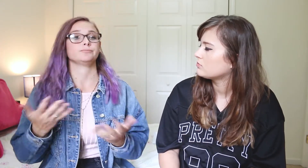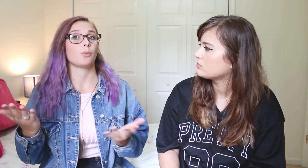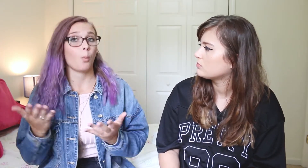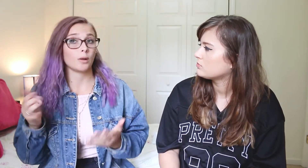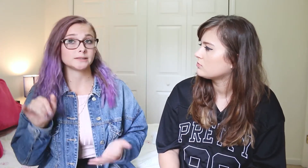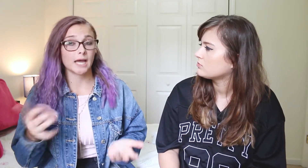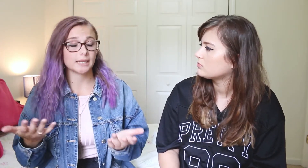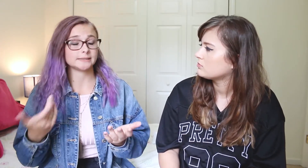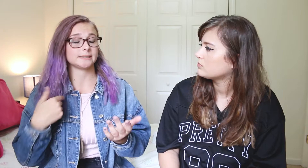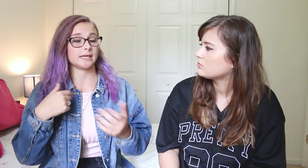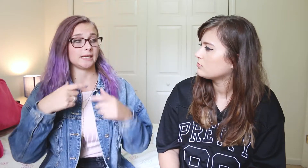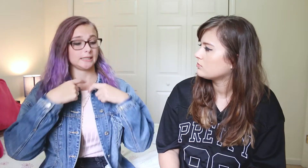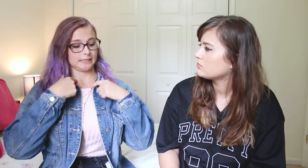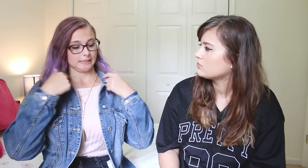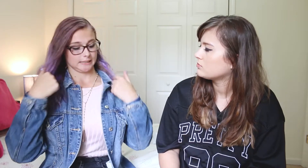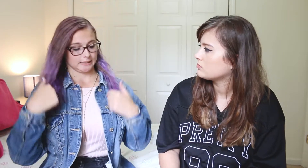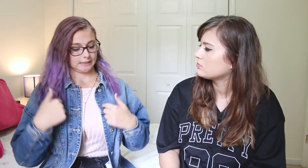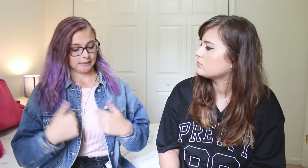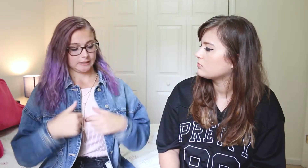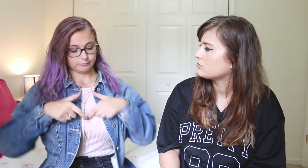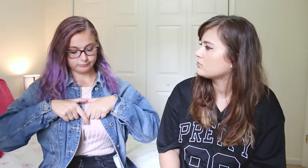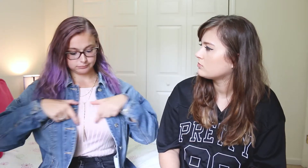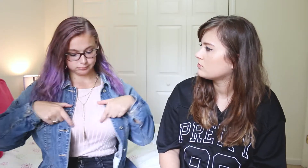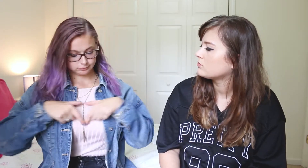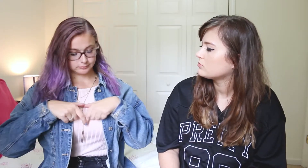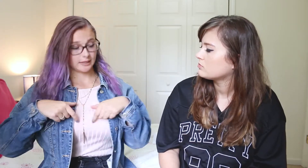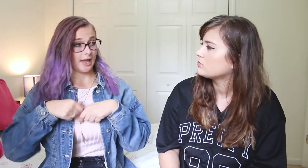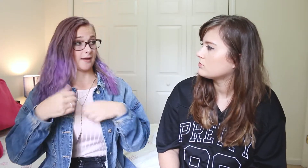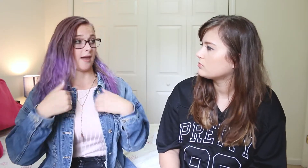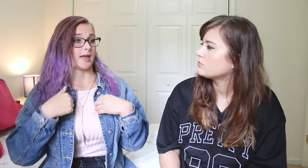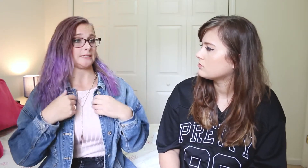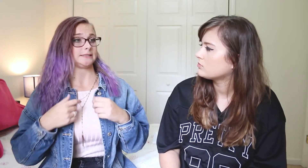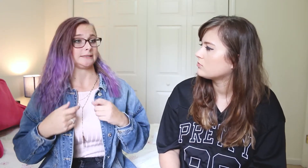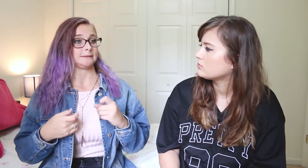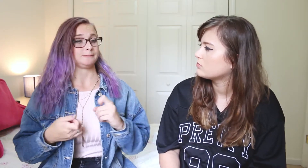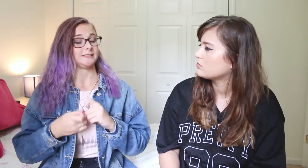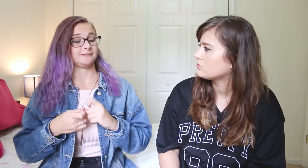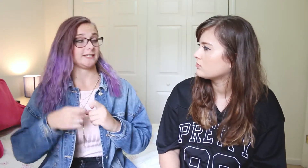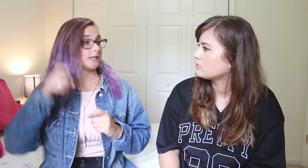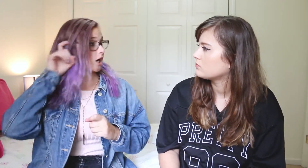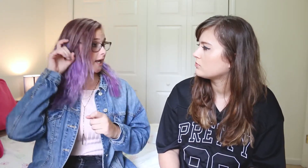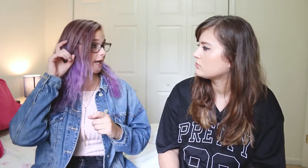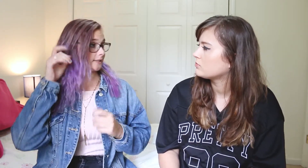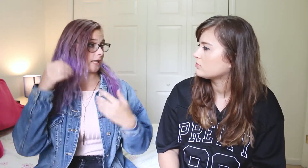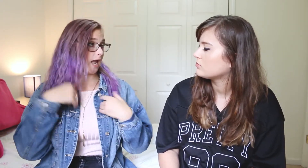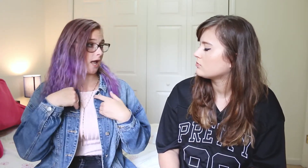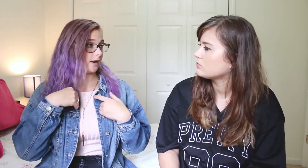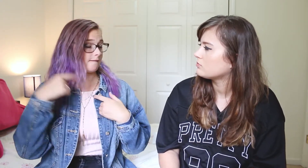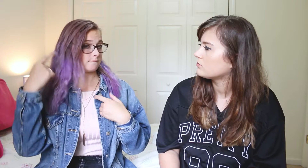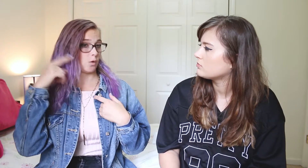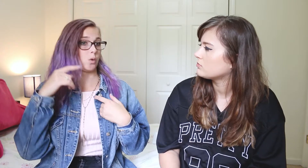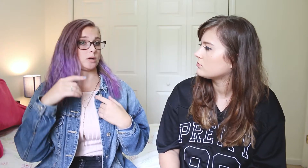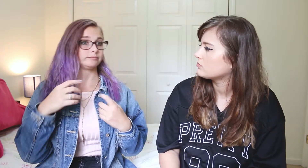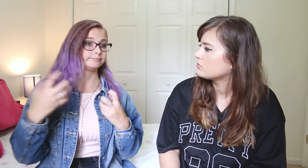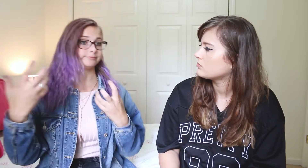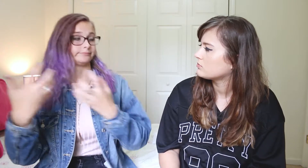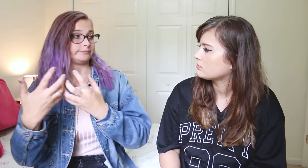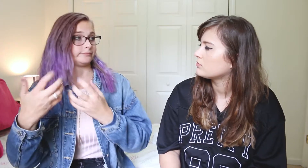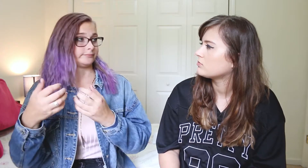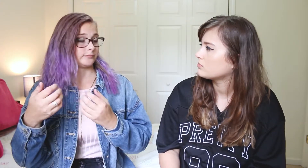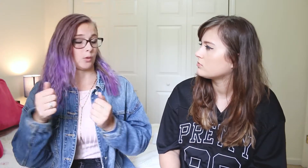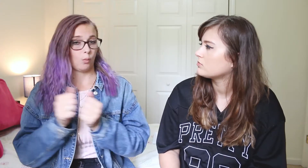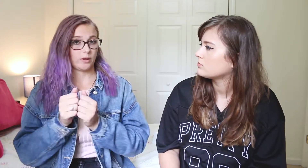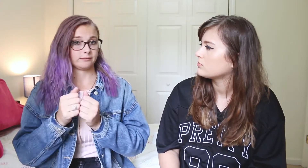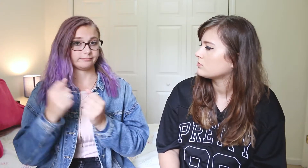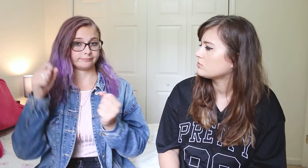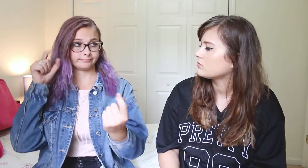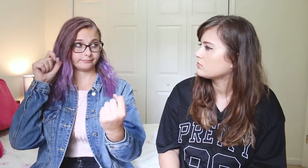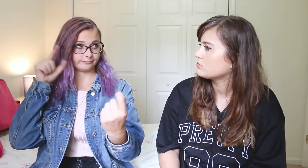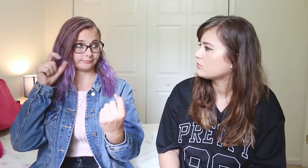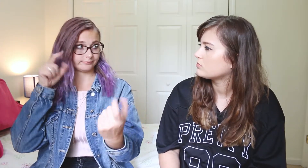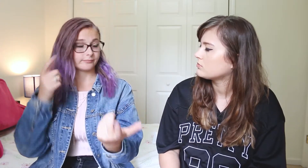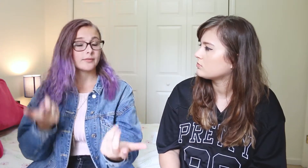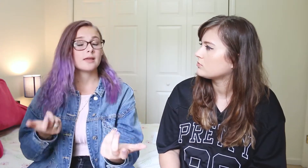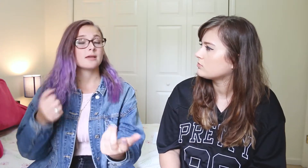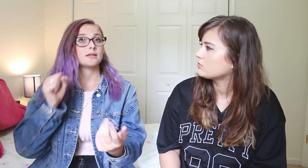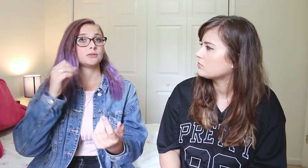which was like a necklace (for the teacher) and I had specific hearing aids to match and connect with that.